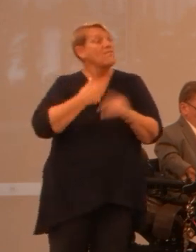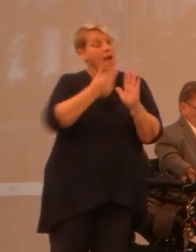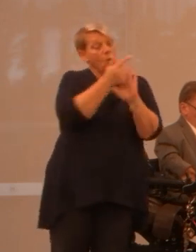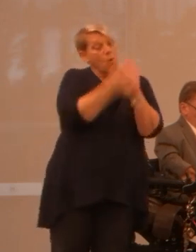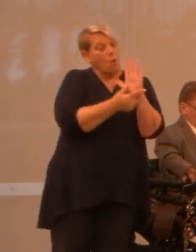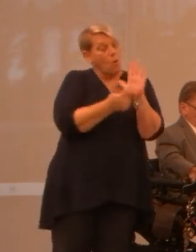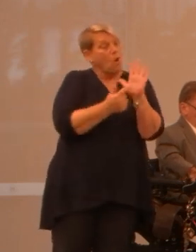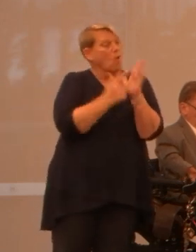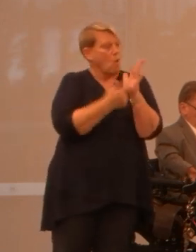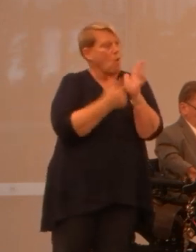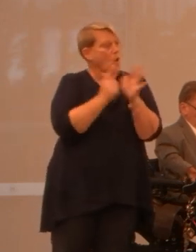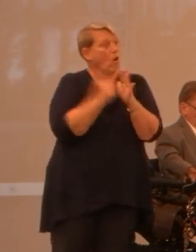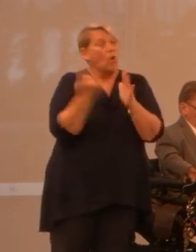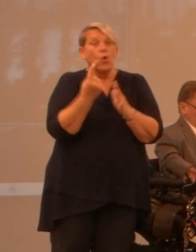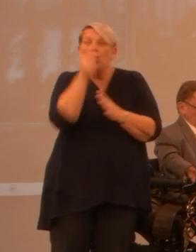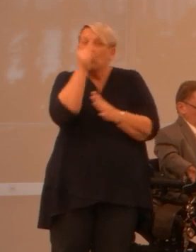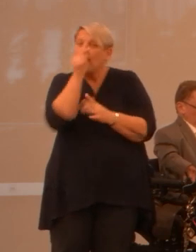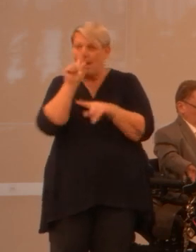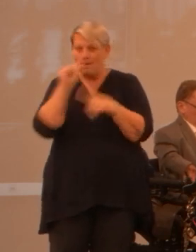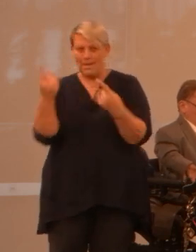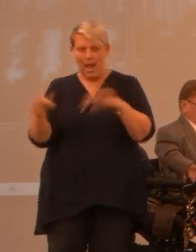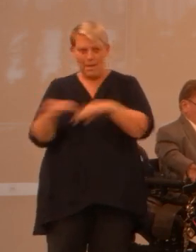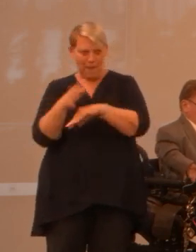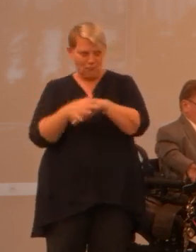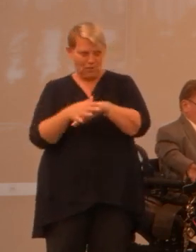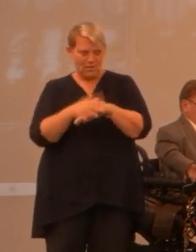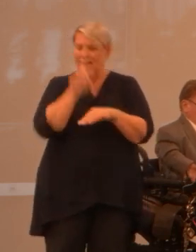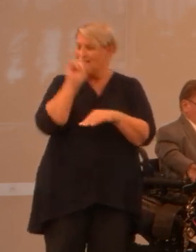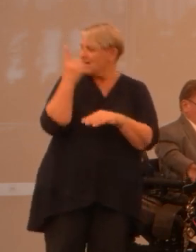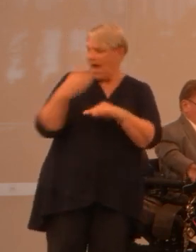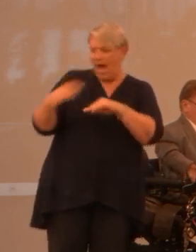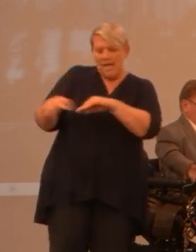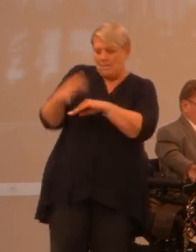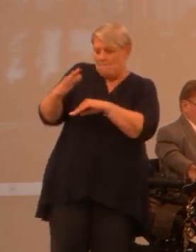and couldn't marry. We couldn't marry close bloodlines, we had to